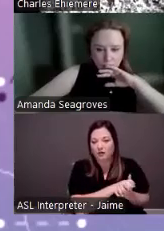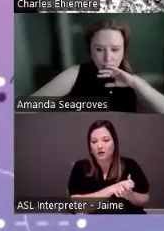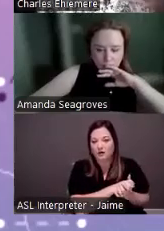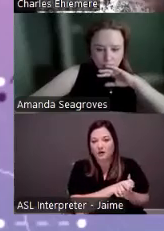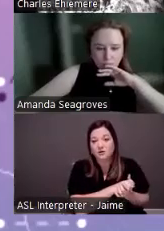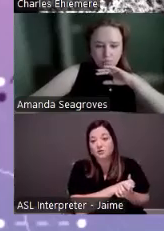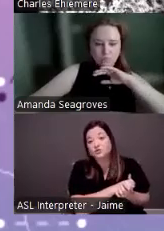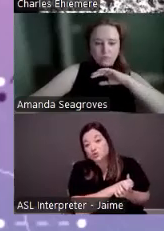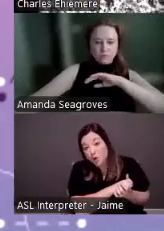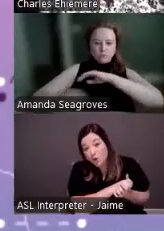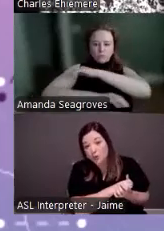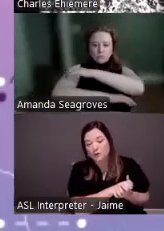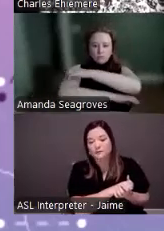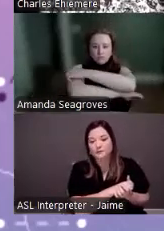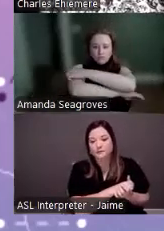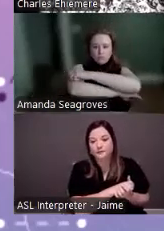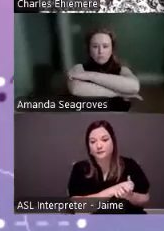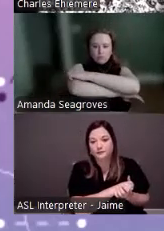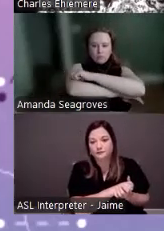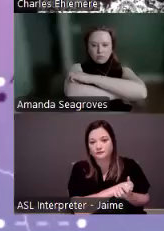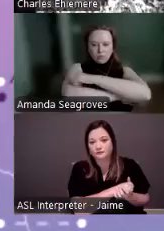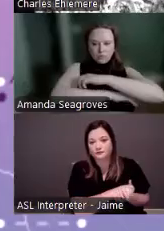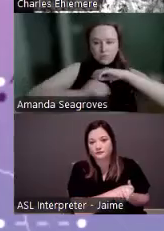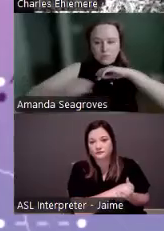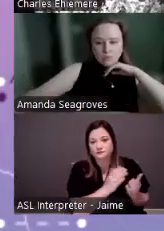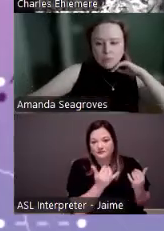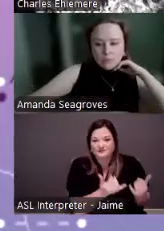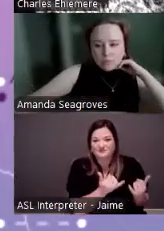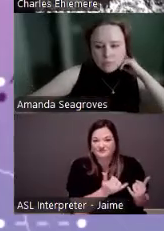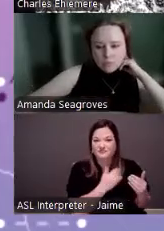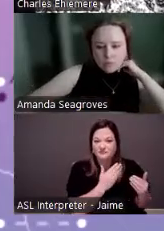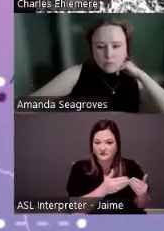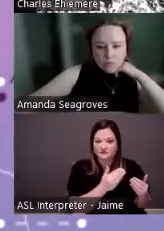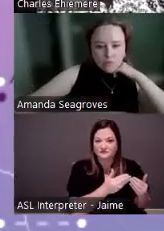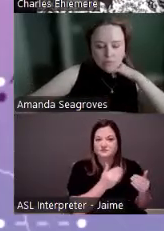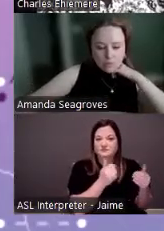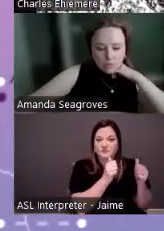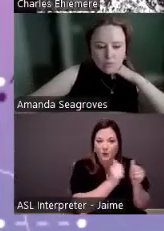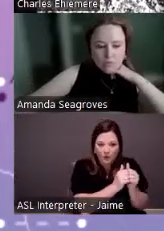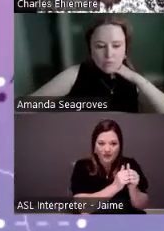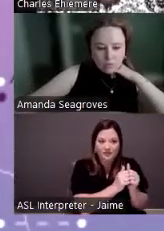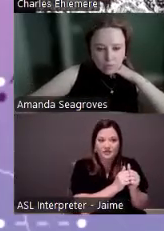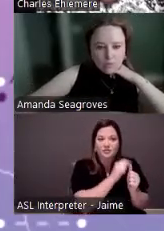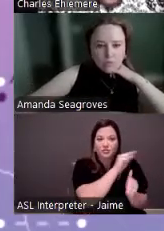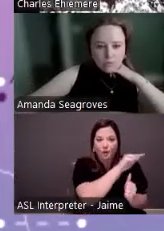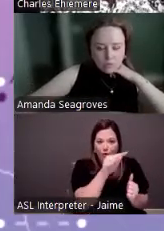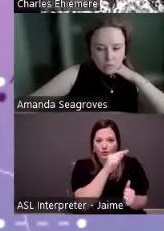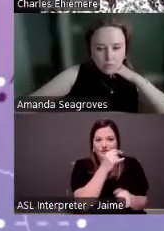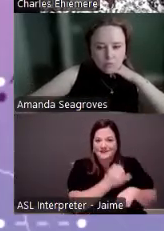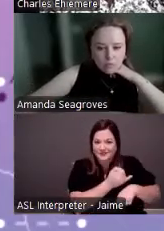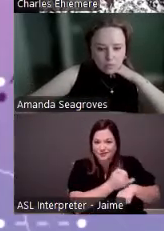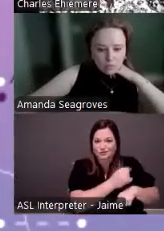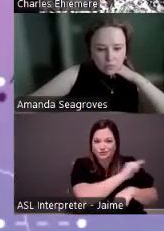so it's easy also now to work with these institutions to get their buy-in.